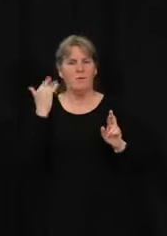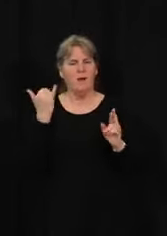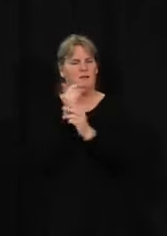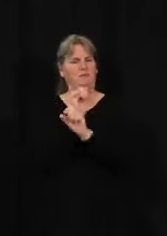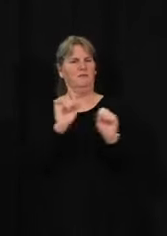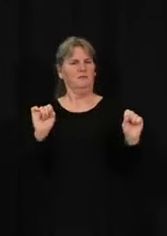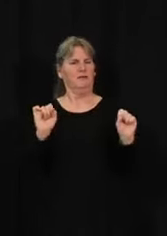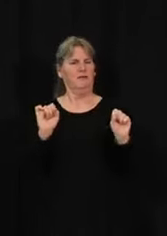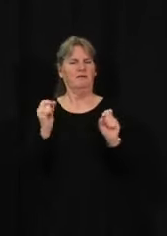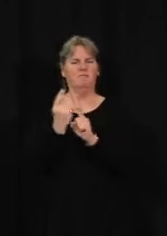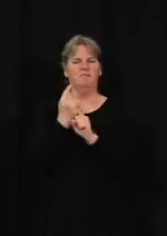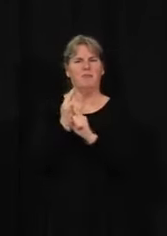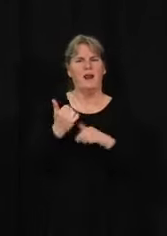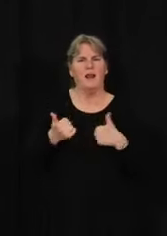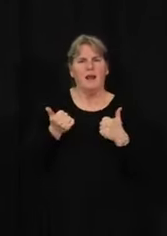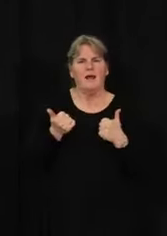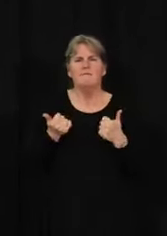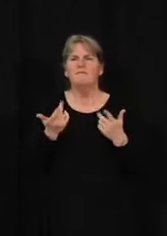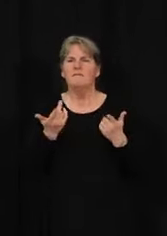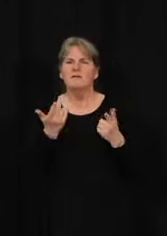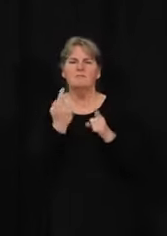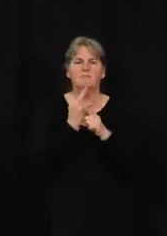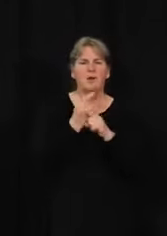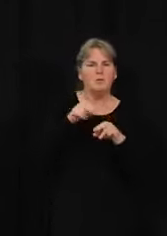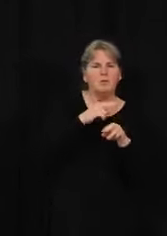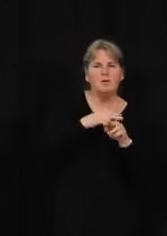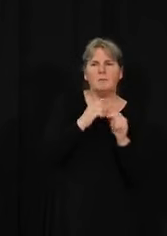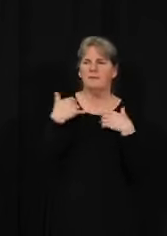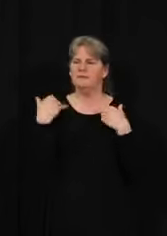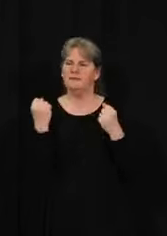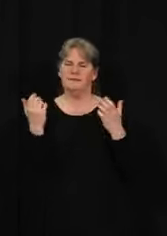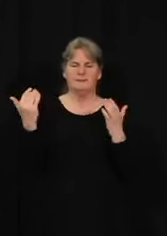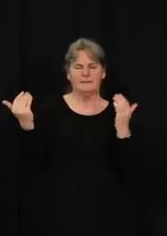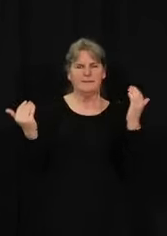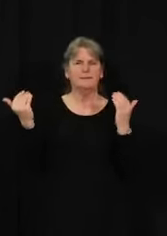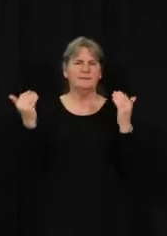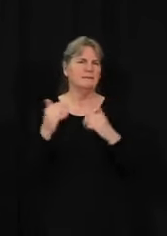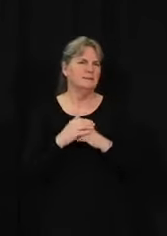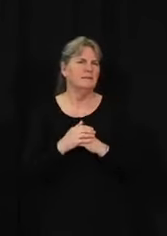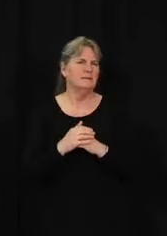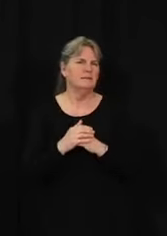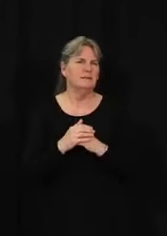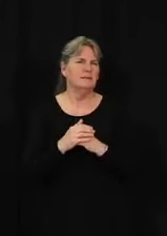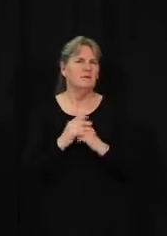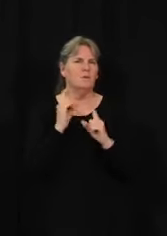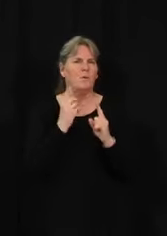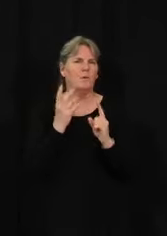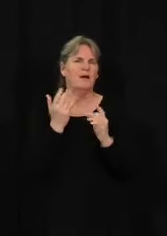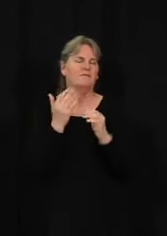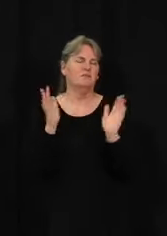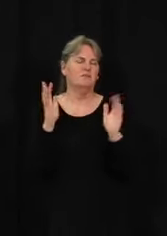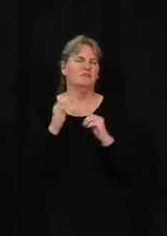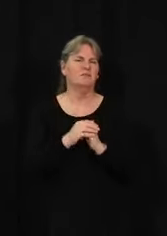live the safest and fullest lives possible while we wait for this crisis to end. This virus has wrought